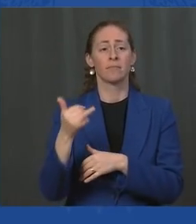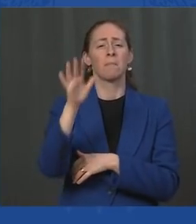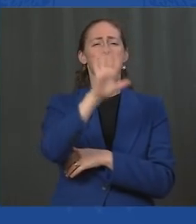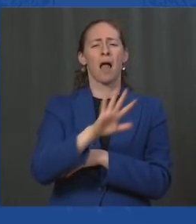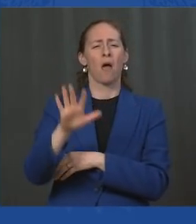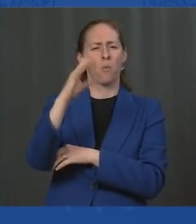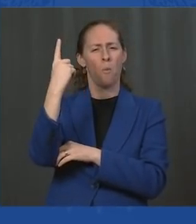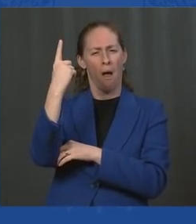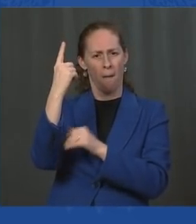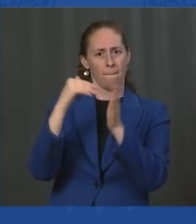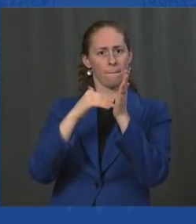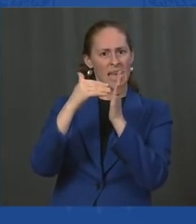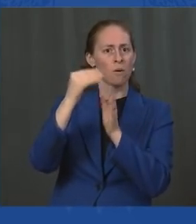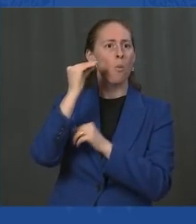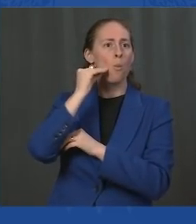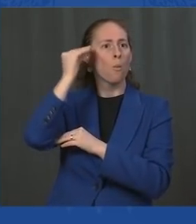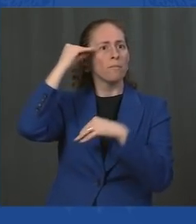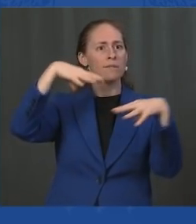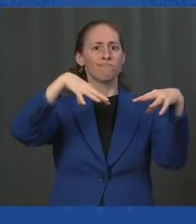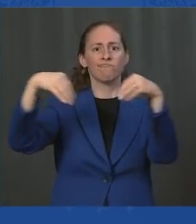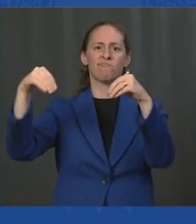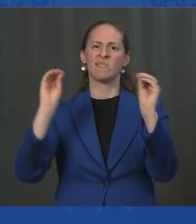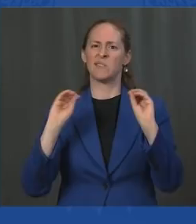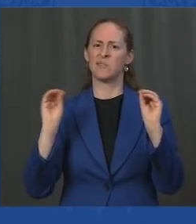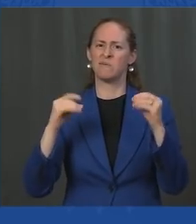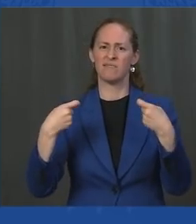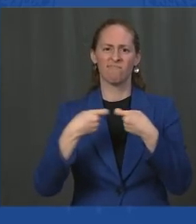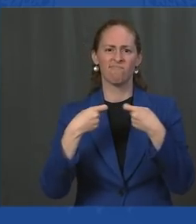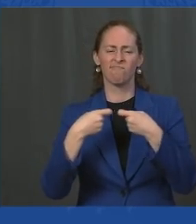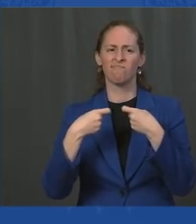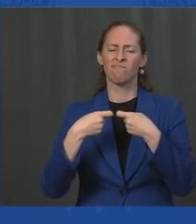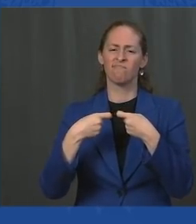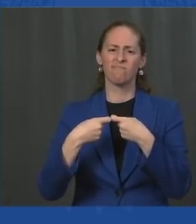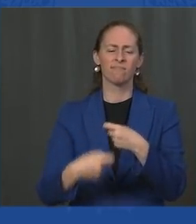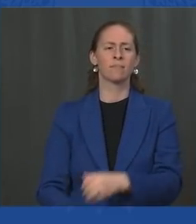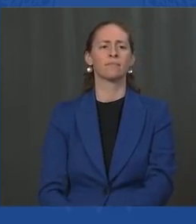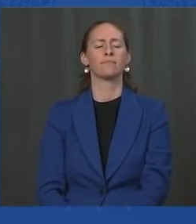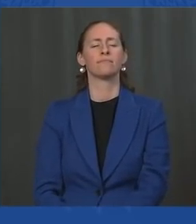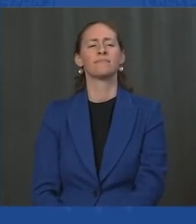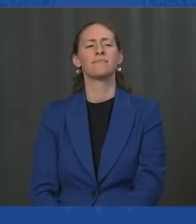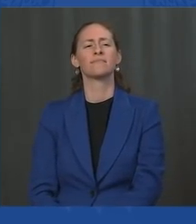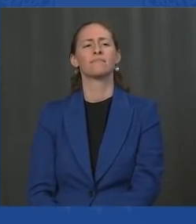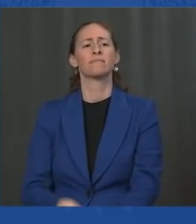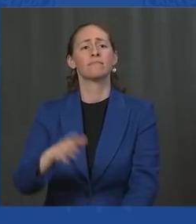While the catastrophic flooding wasn't as severe as it was during Hurricane Katrina 16 years ago,